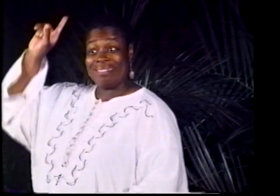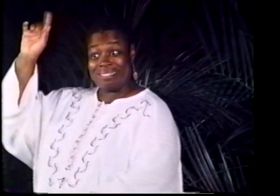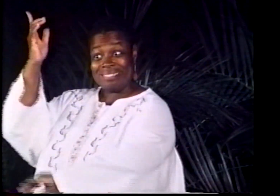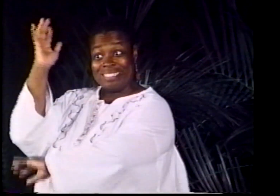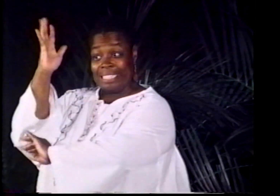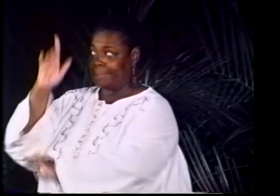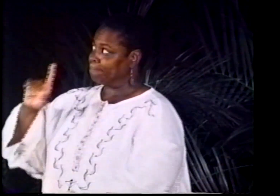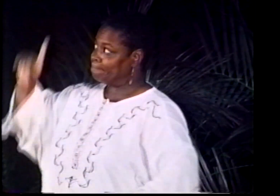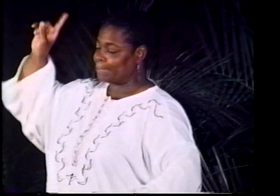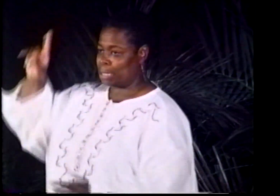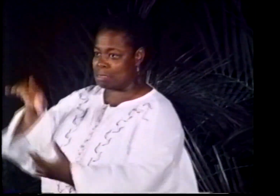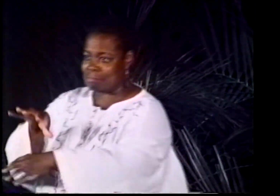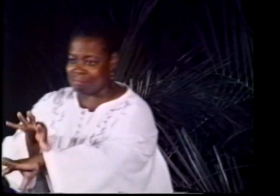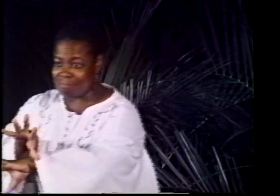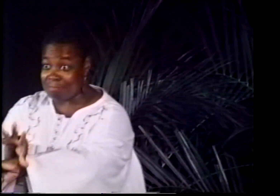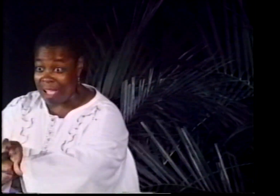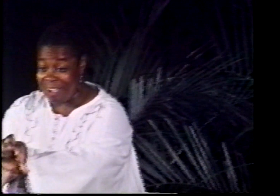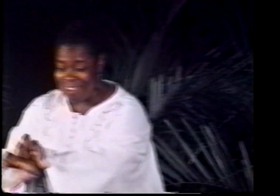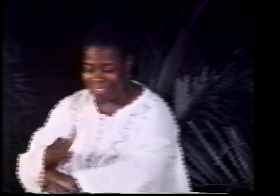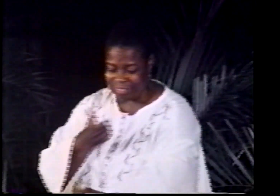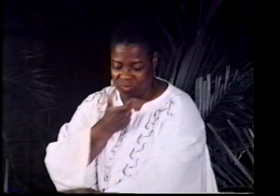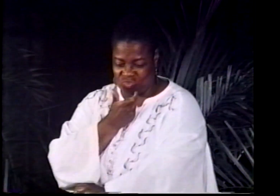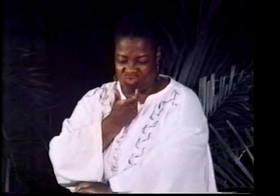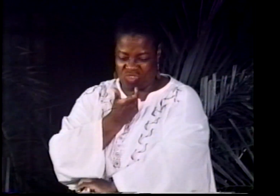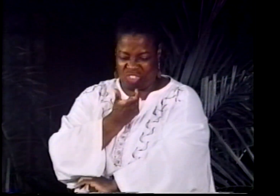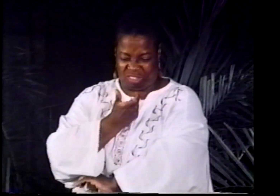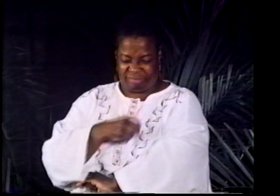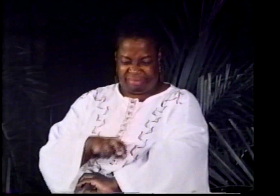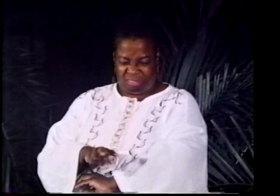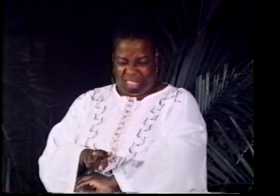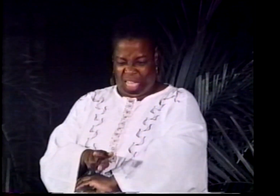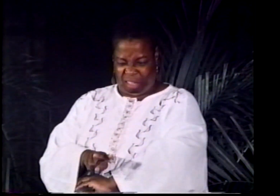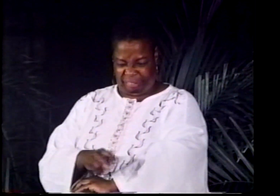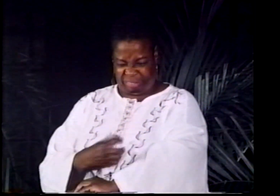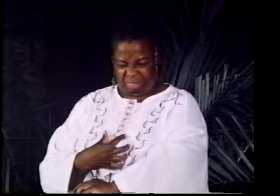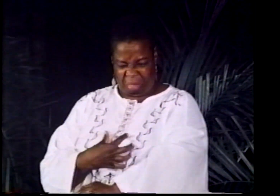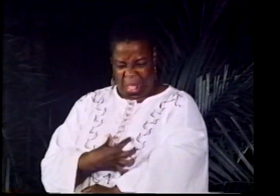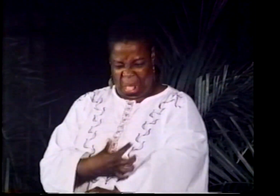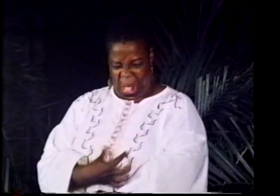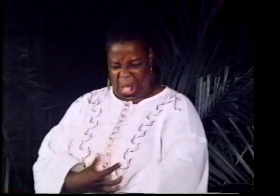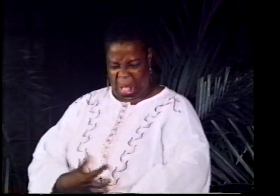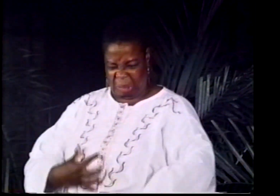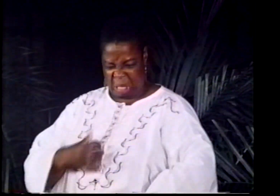Well, through this whole scenario, there was a spider up in a tree.